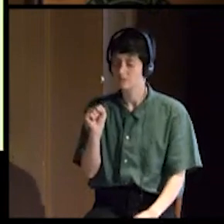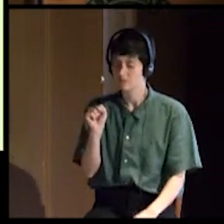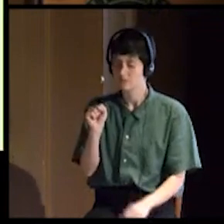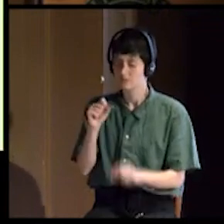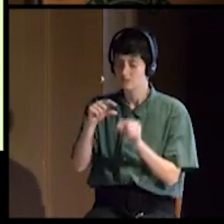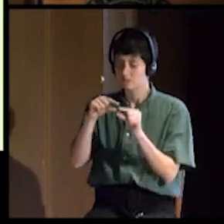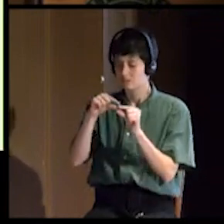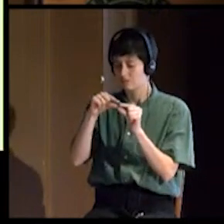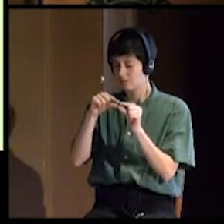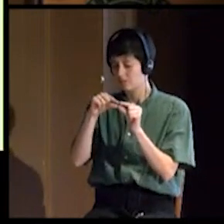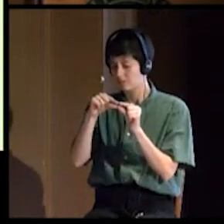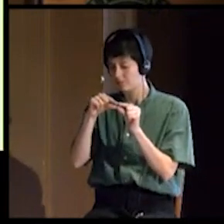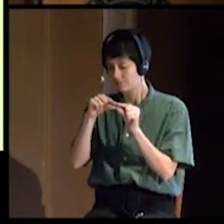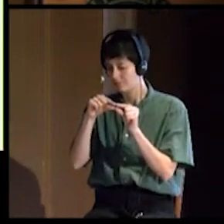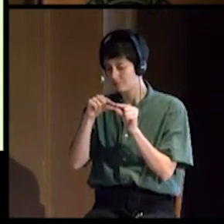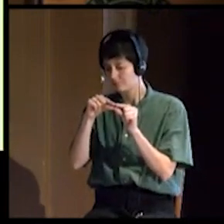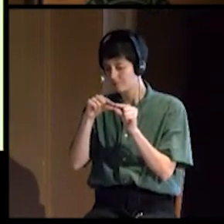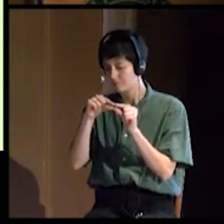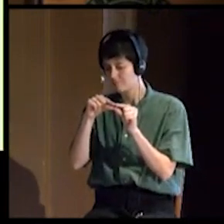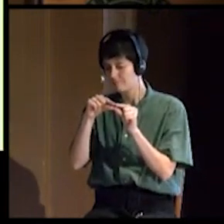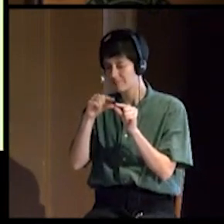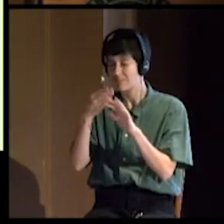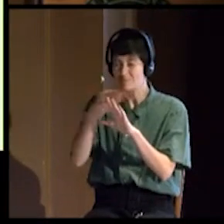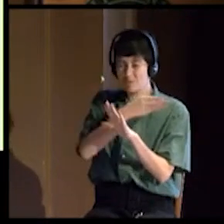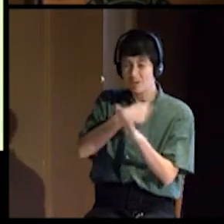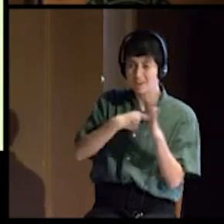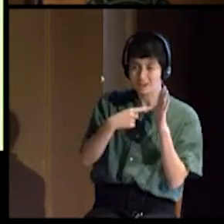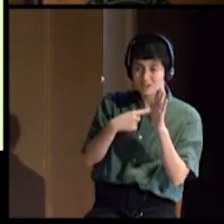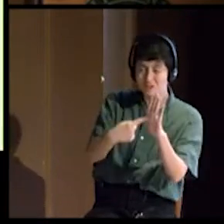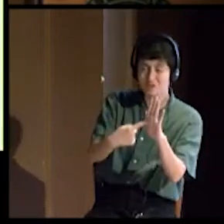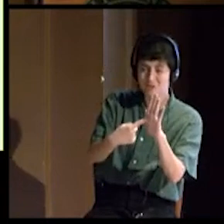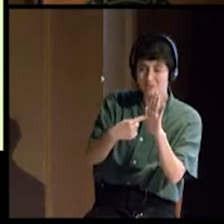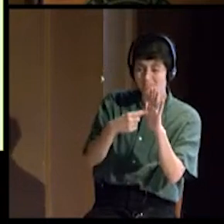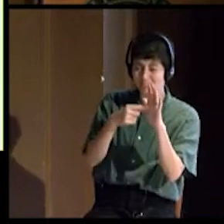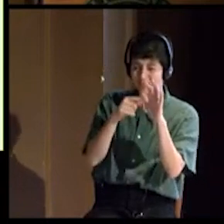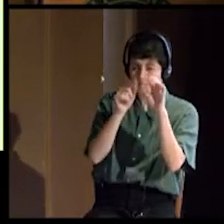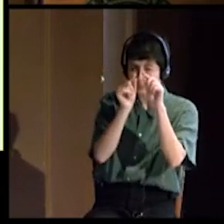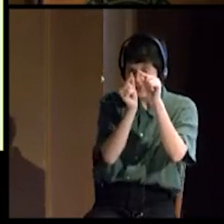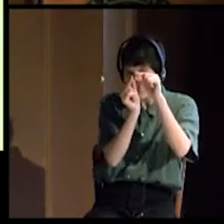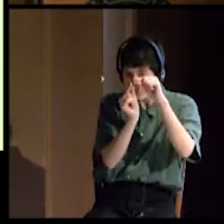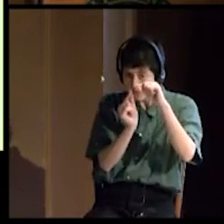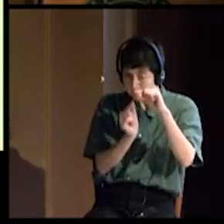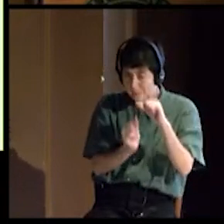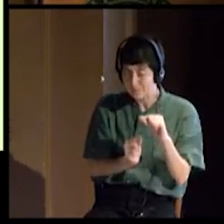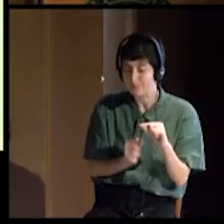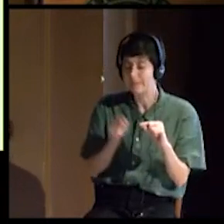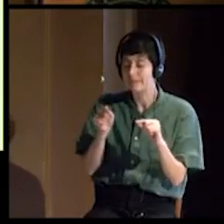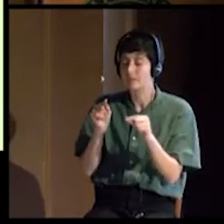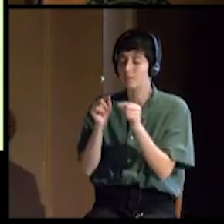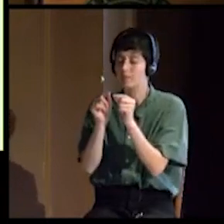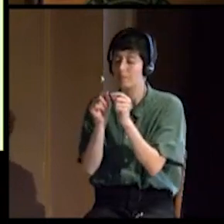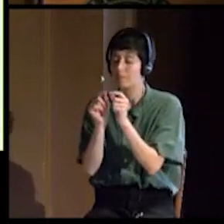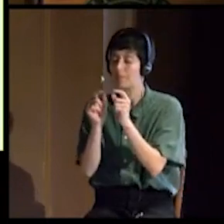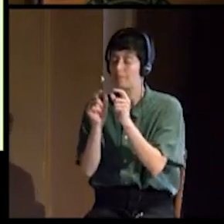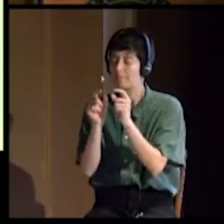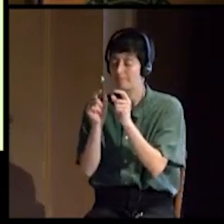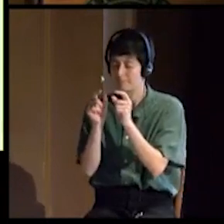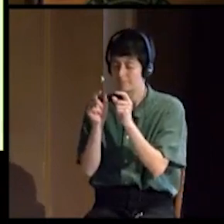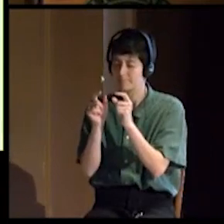And so we learned that decompression of a water saturated melt from these super liquidous conditions where there's no nucleation sites present,